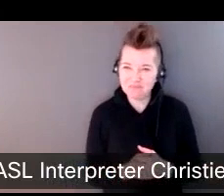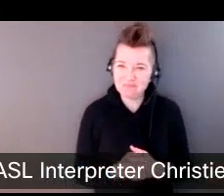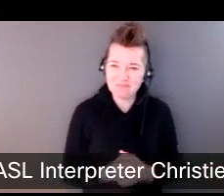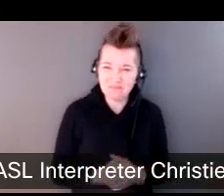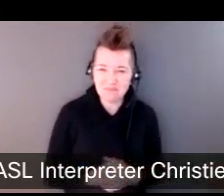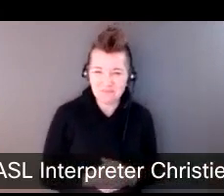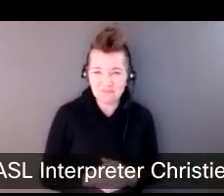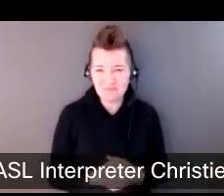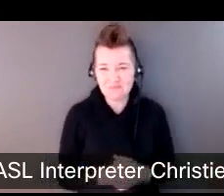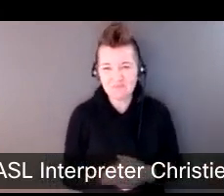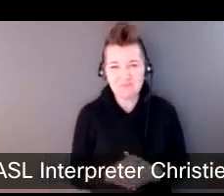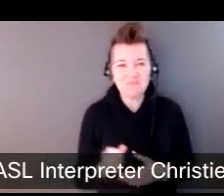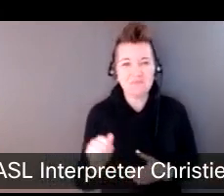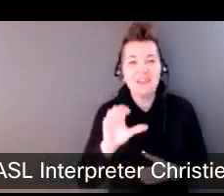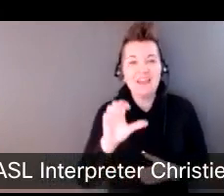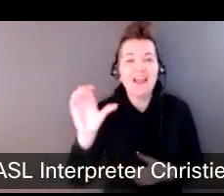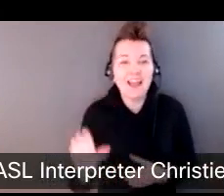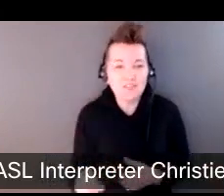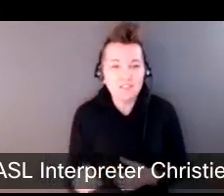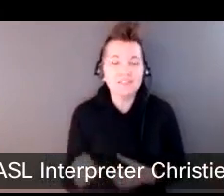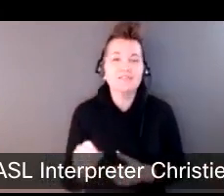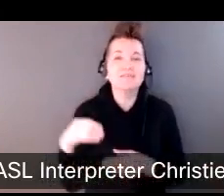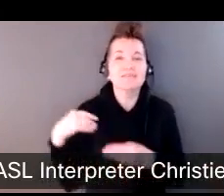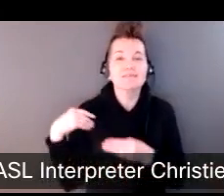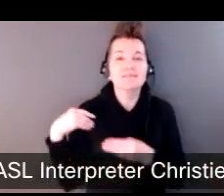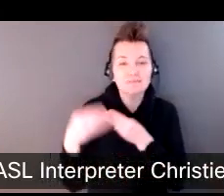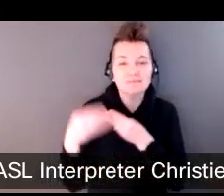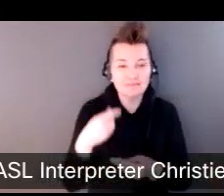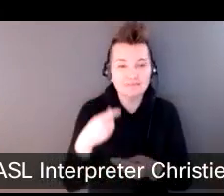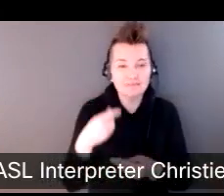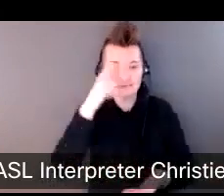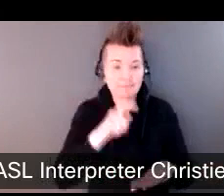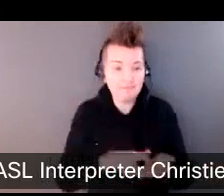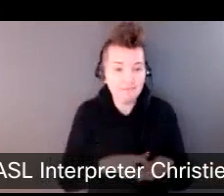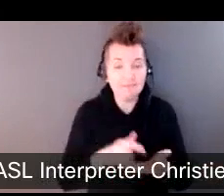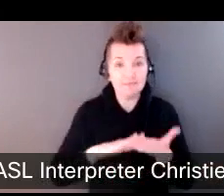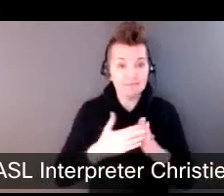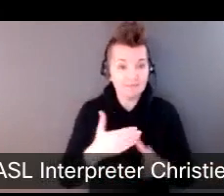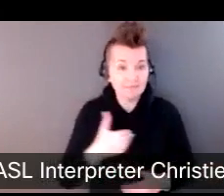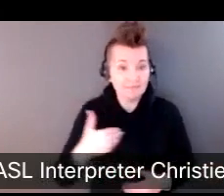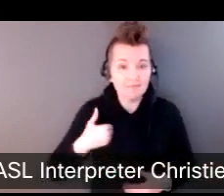African Ancestral Acknowledgment. The City of Toronto acknowledges all Treaty peoples,